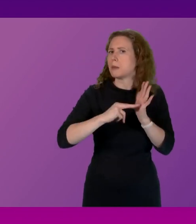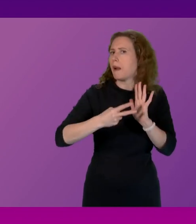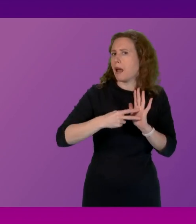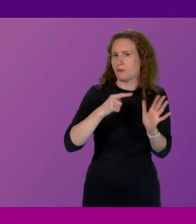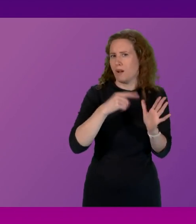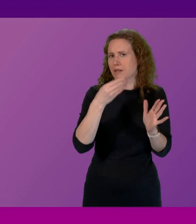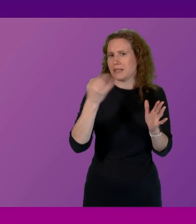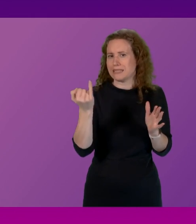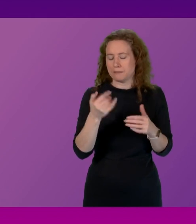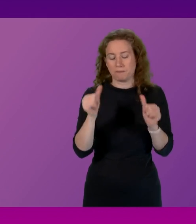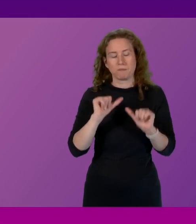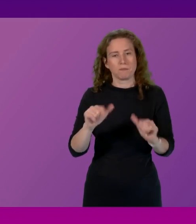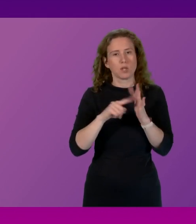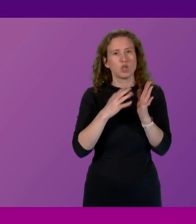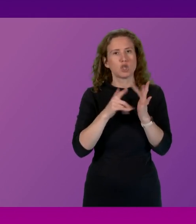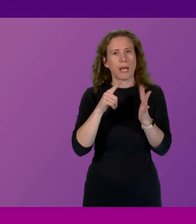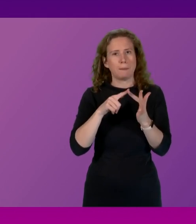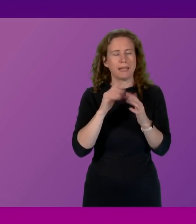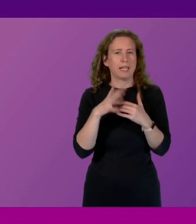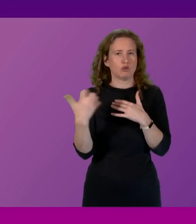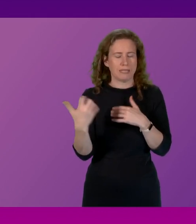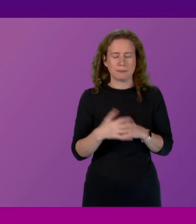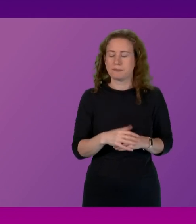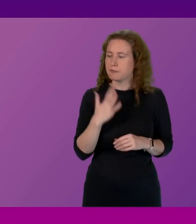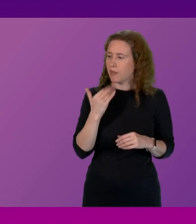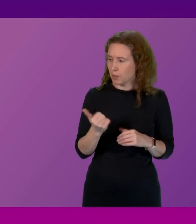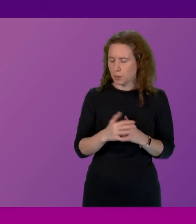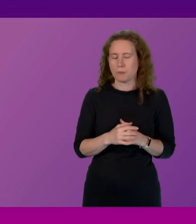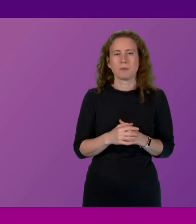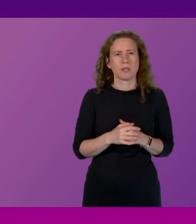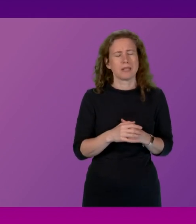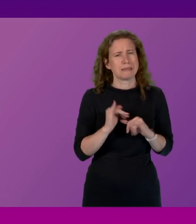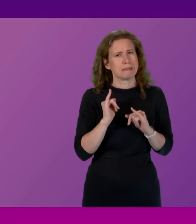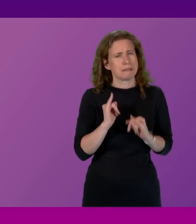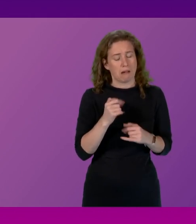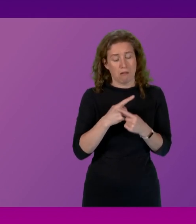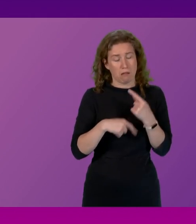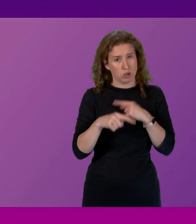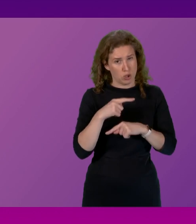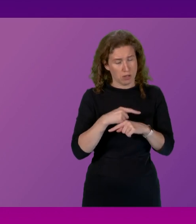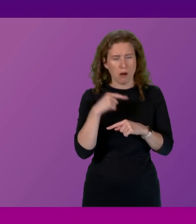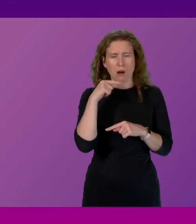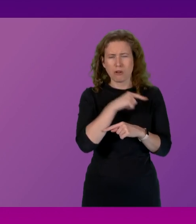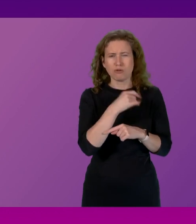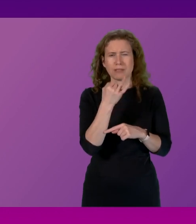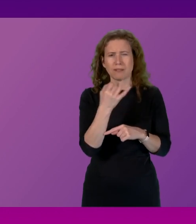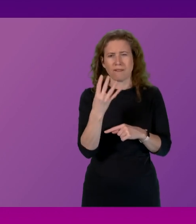Tragically, last year, there were 174 fatalities on Scotland’s roads.